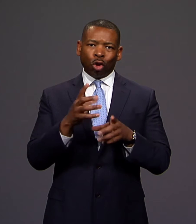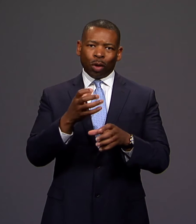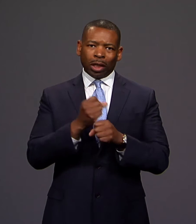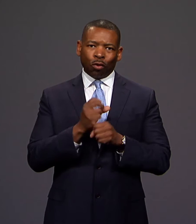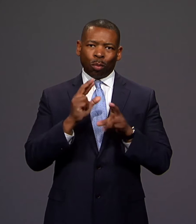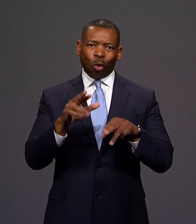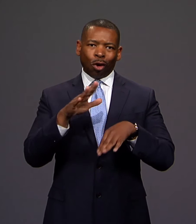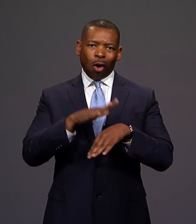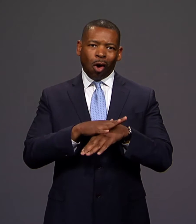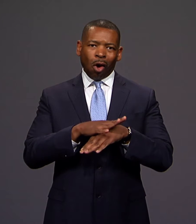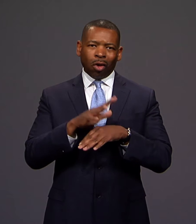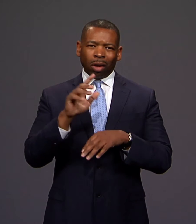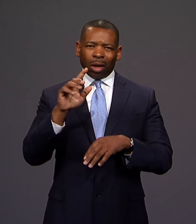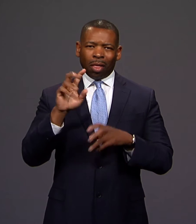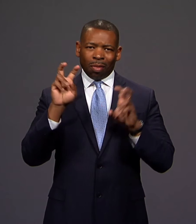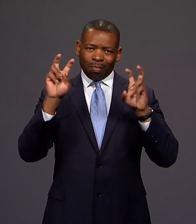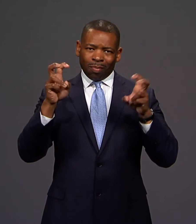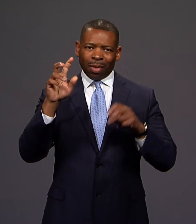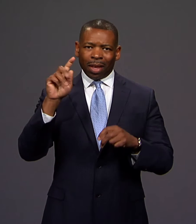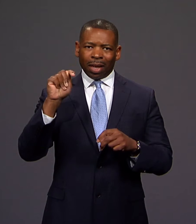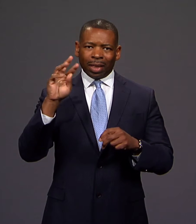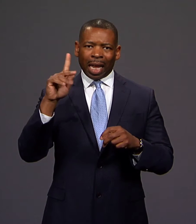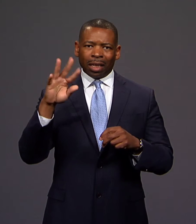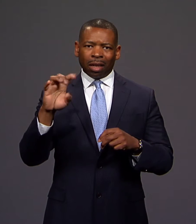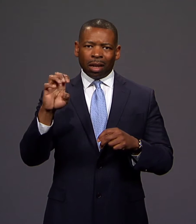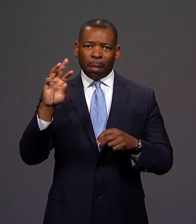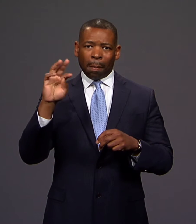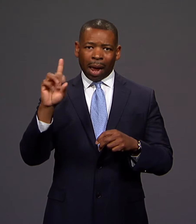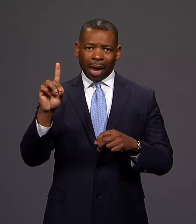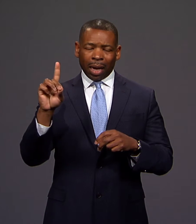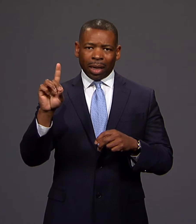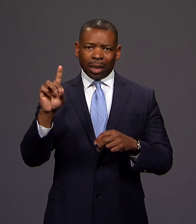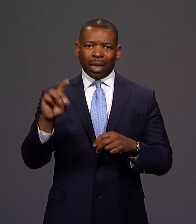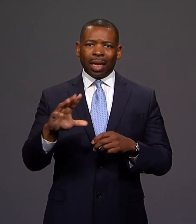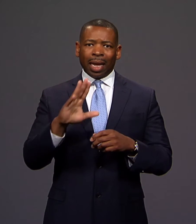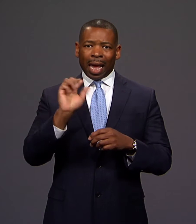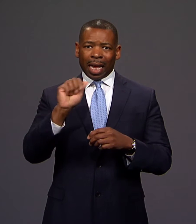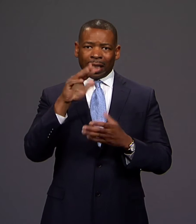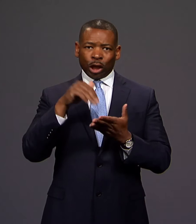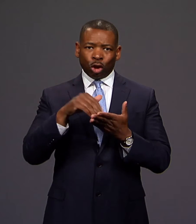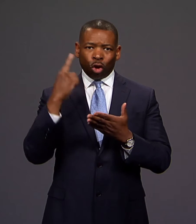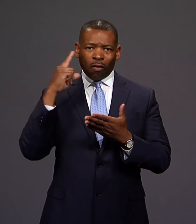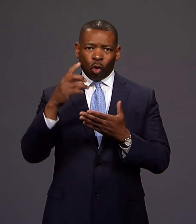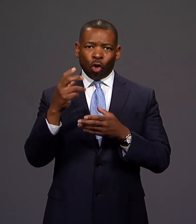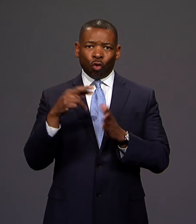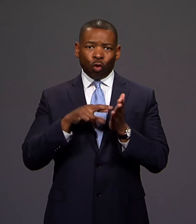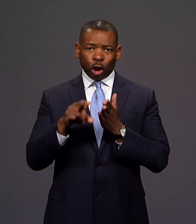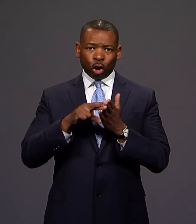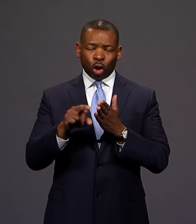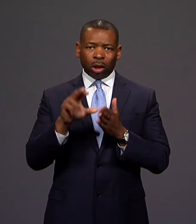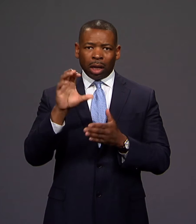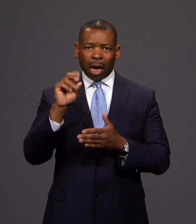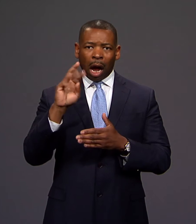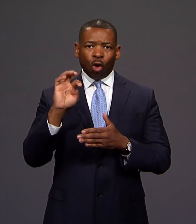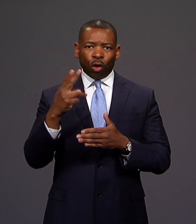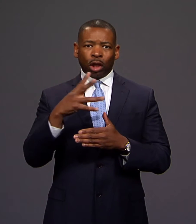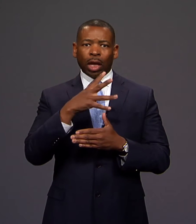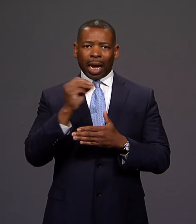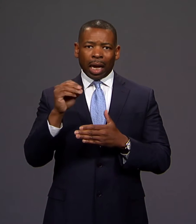The Committee also received a report on “The Tactile Mind: A Center for Research, Outreach,